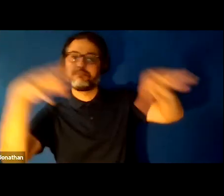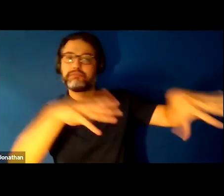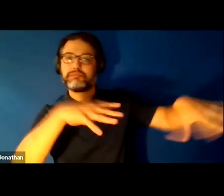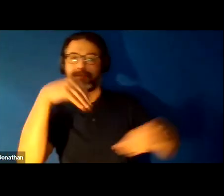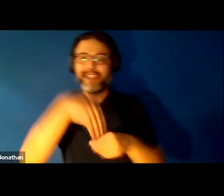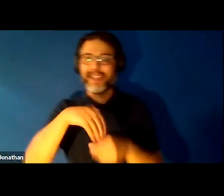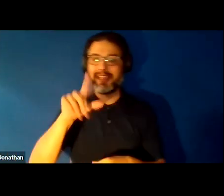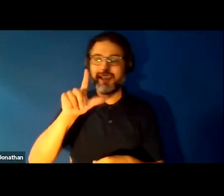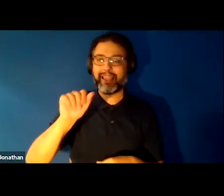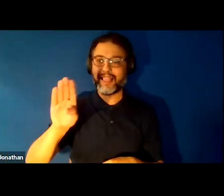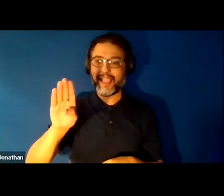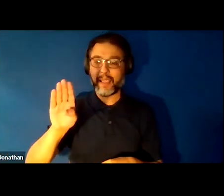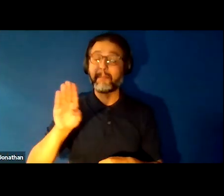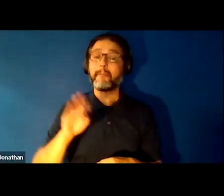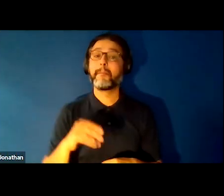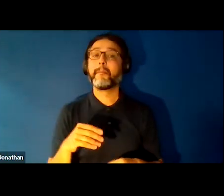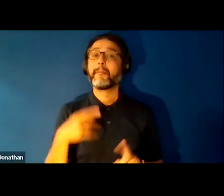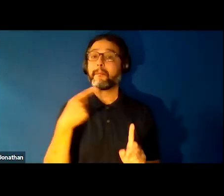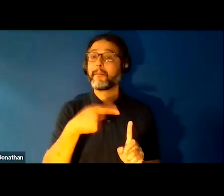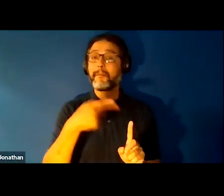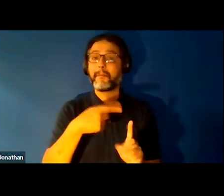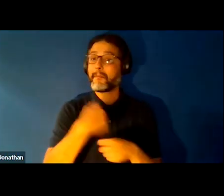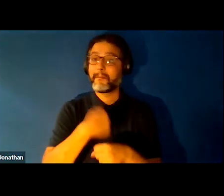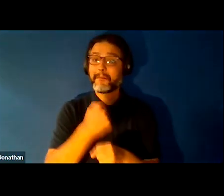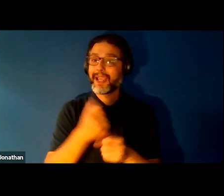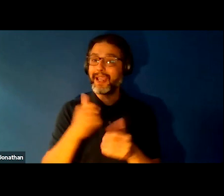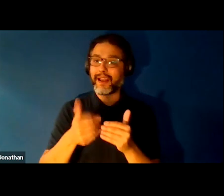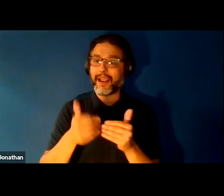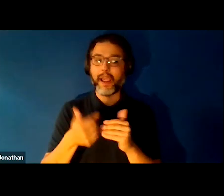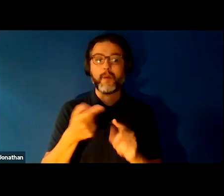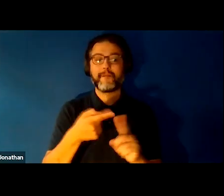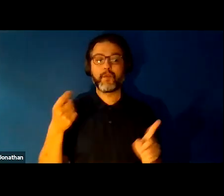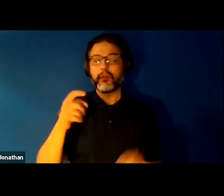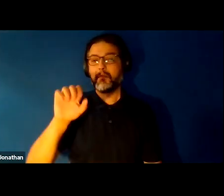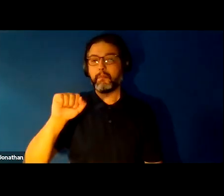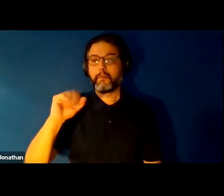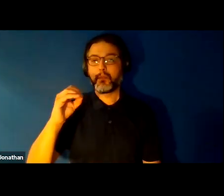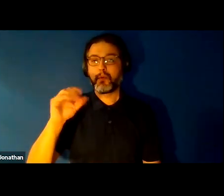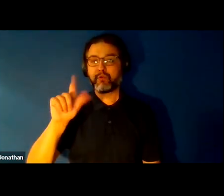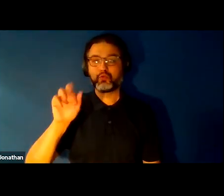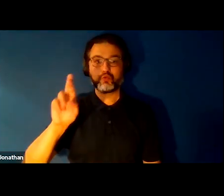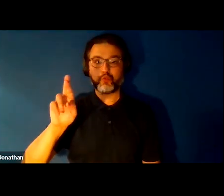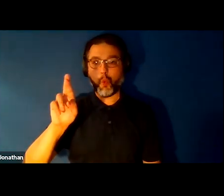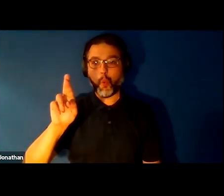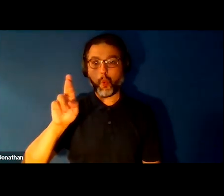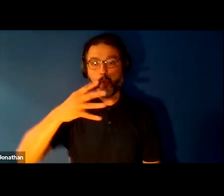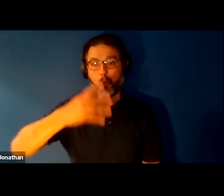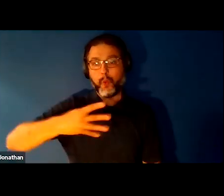These waves were all generated from the solar spectrum waves that Henrietta and Annie discovered